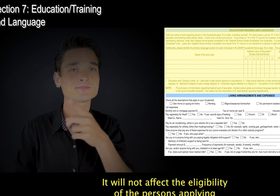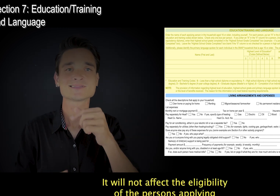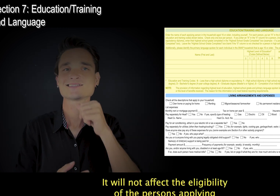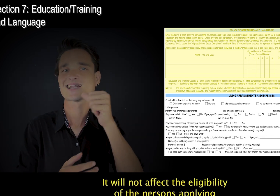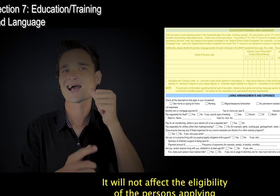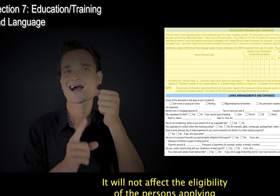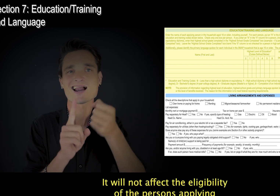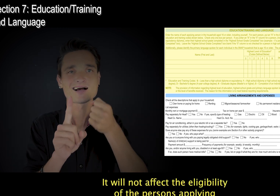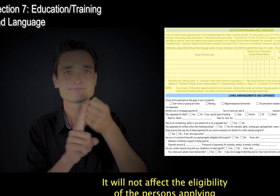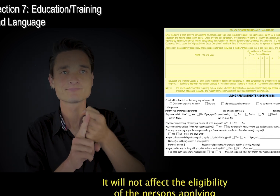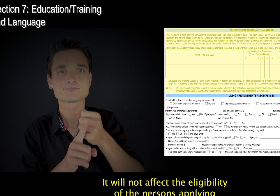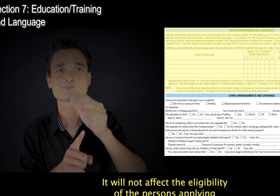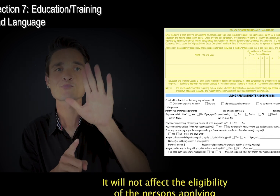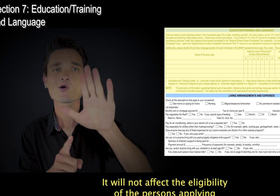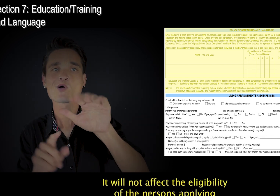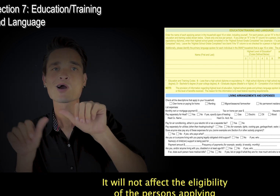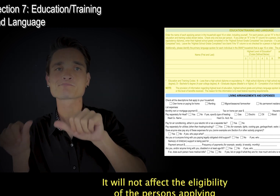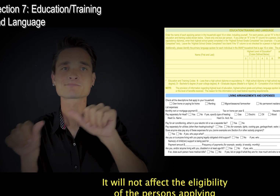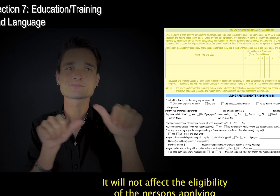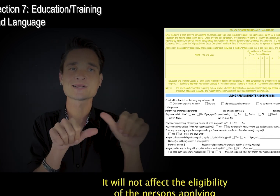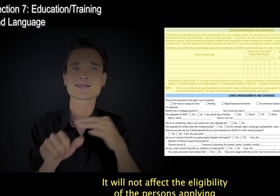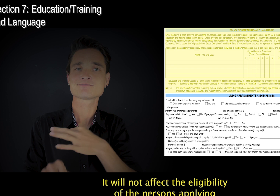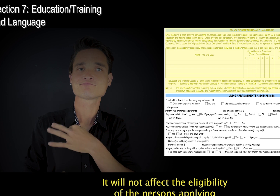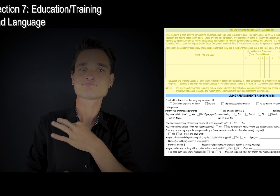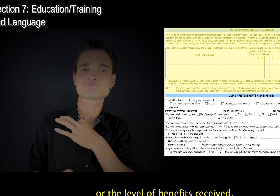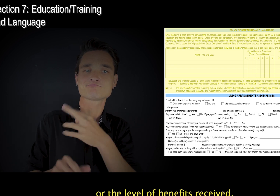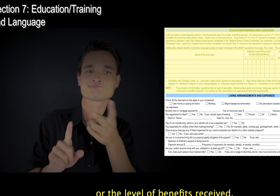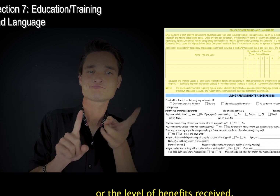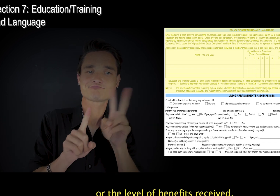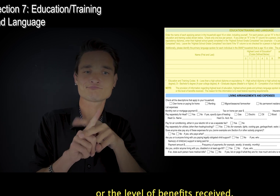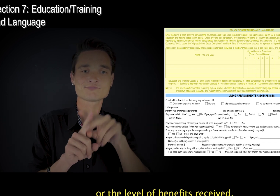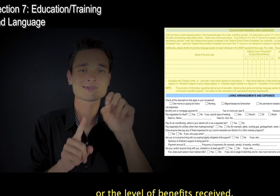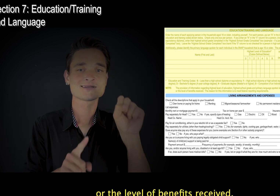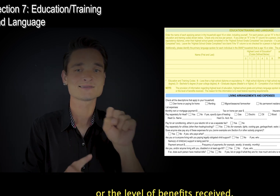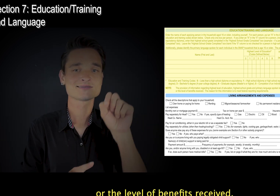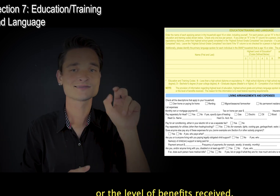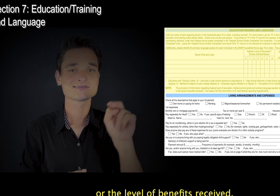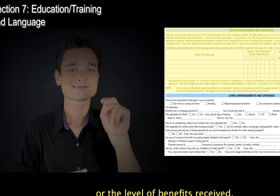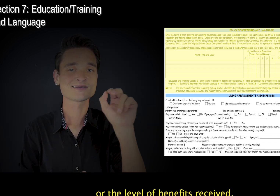It will not affect the eligibility of the persons applying or the level of benefits received.